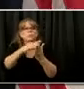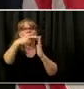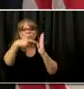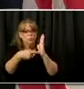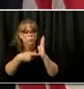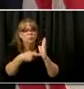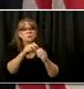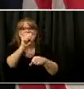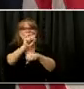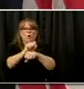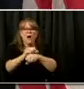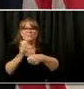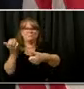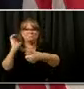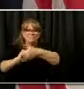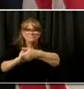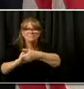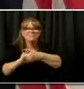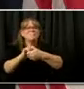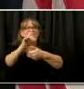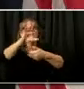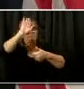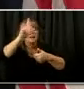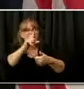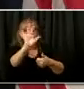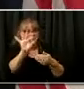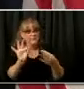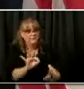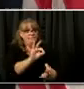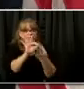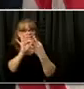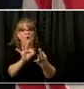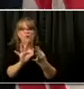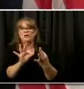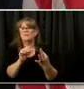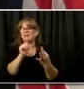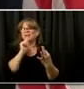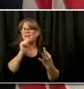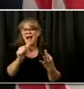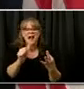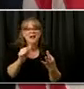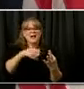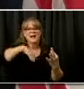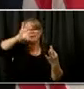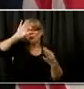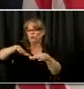to send your kid back in person and you know why at some point we hope vaccine or or it's even